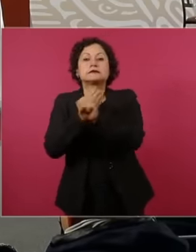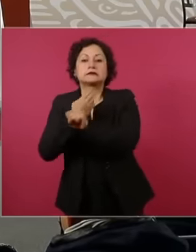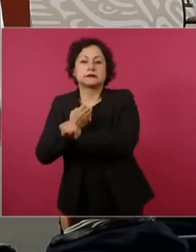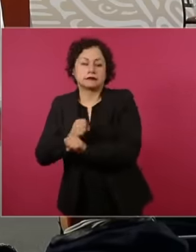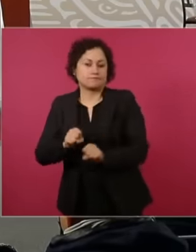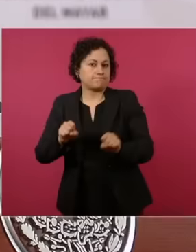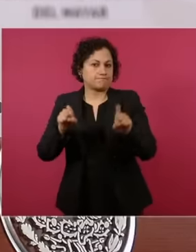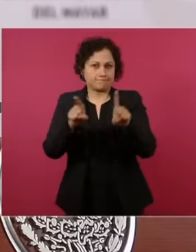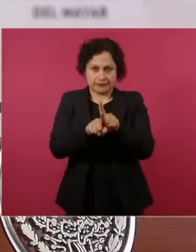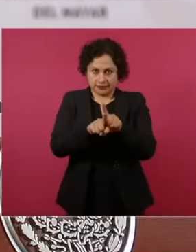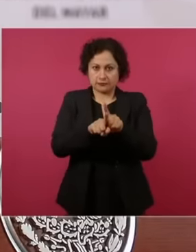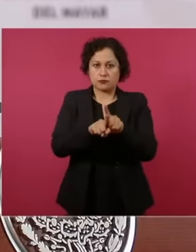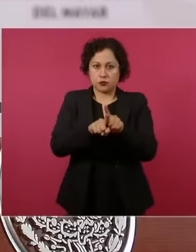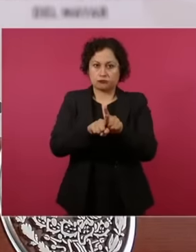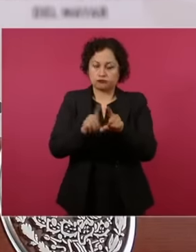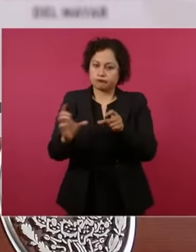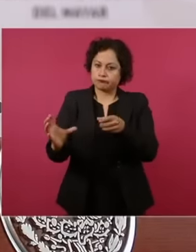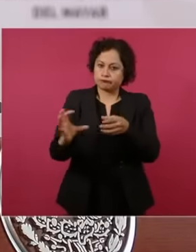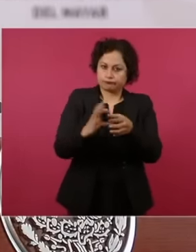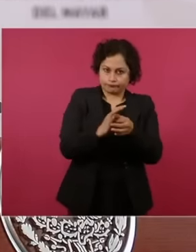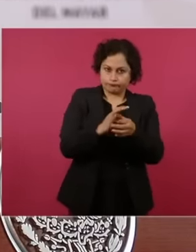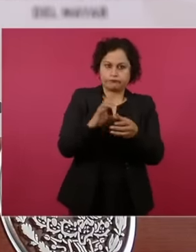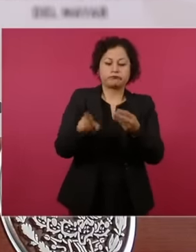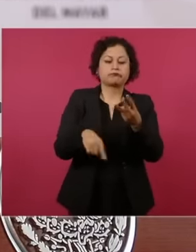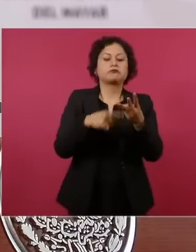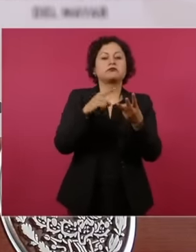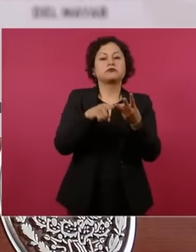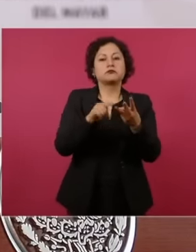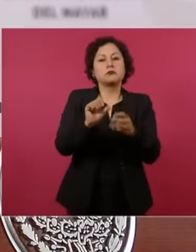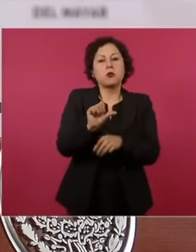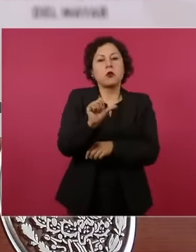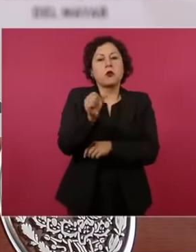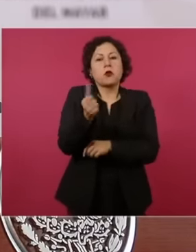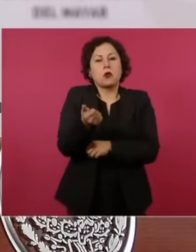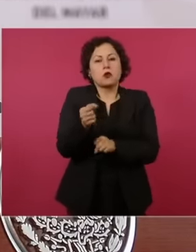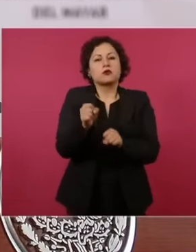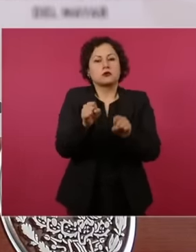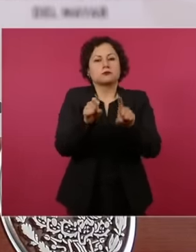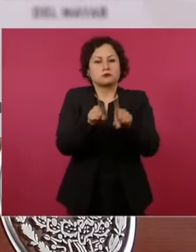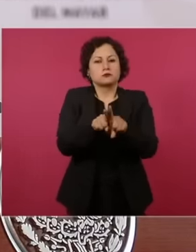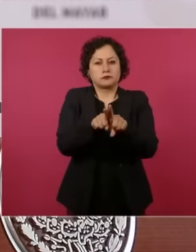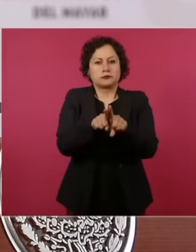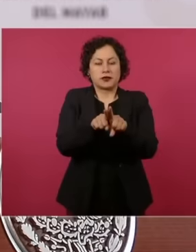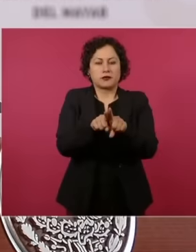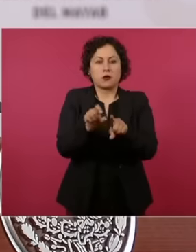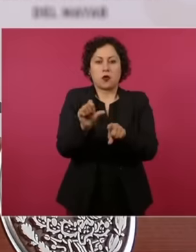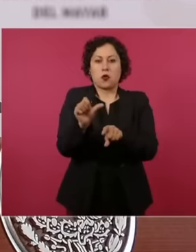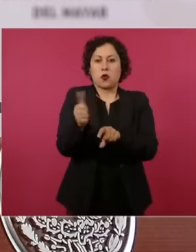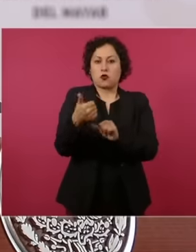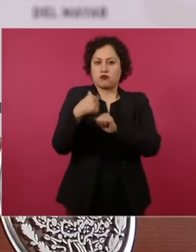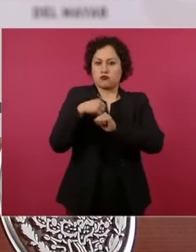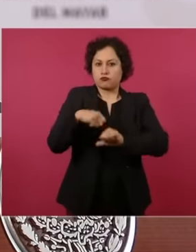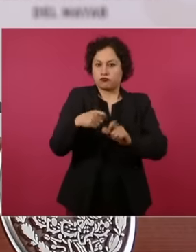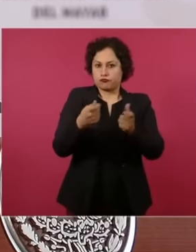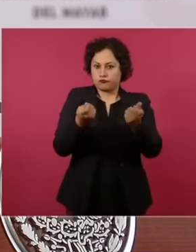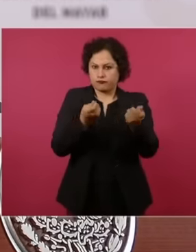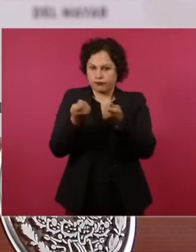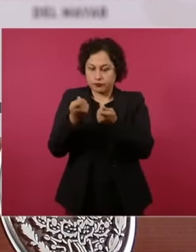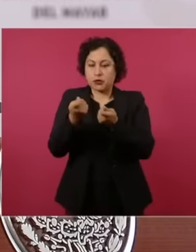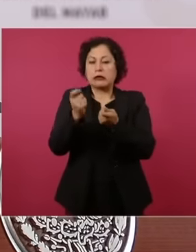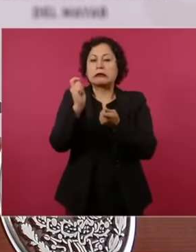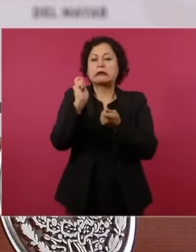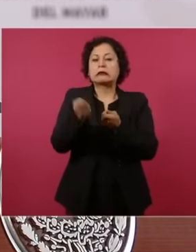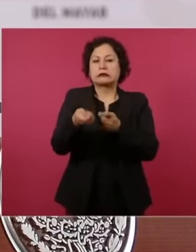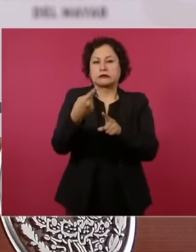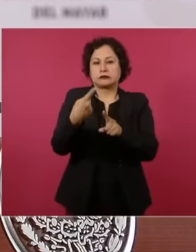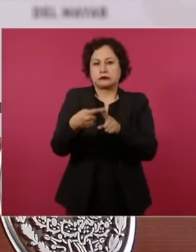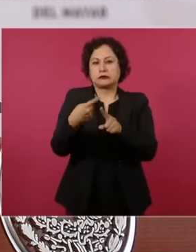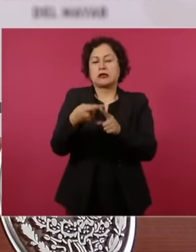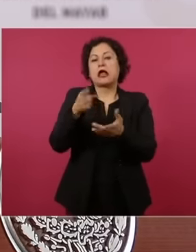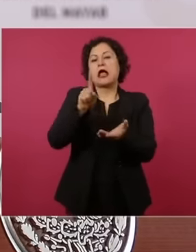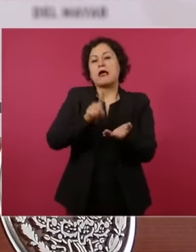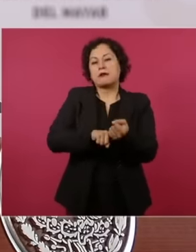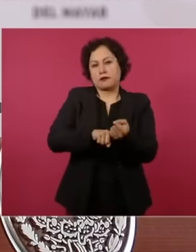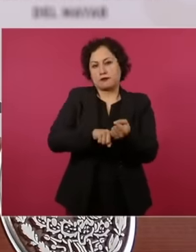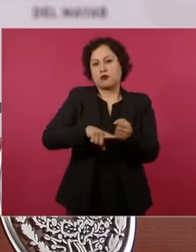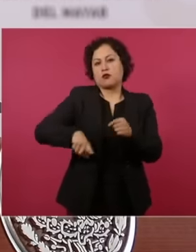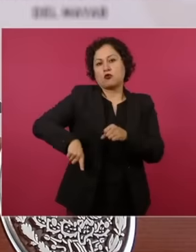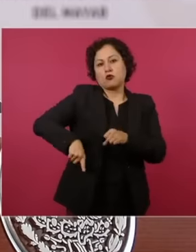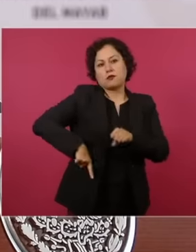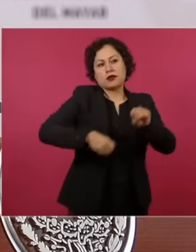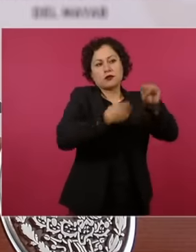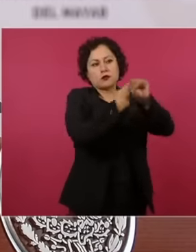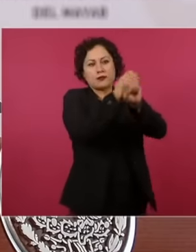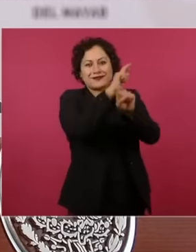and other means of control also exercised by the state governments and the Federal Government